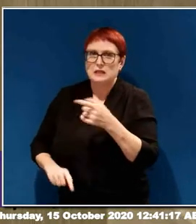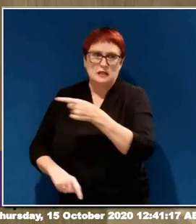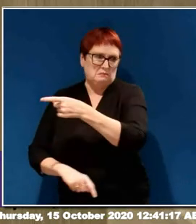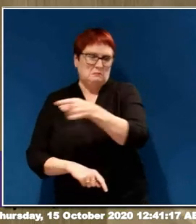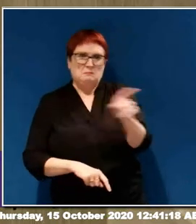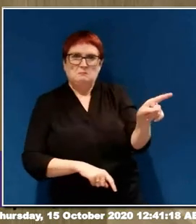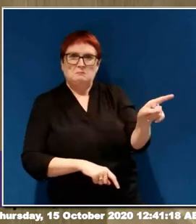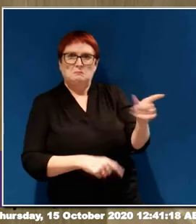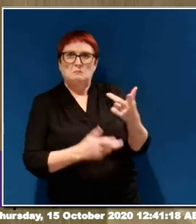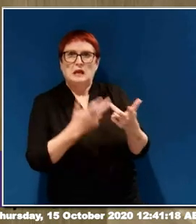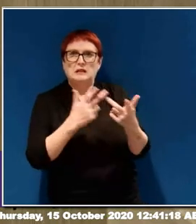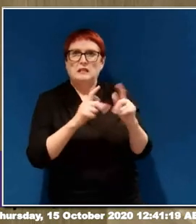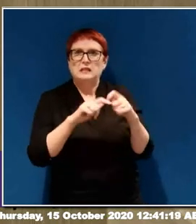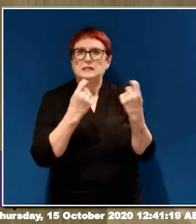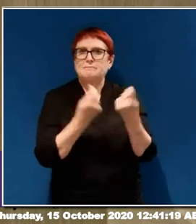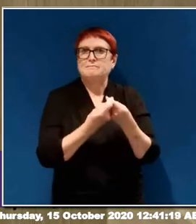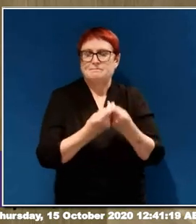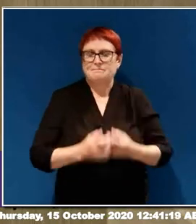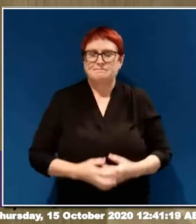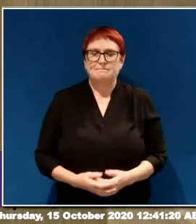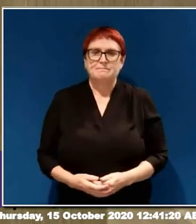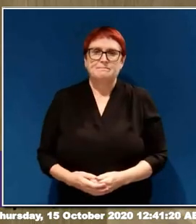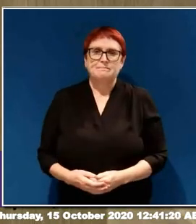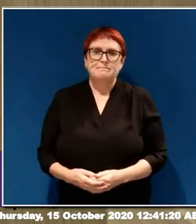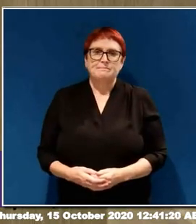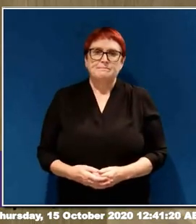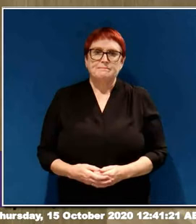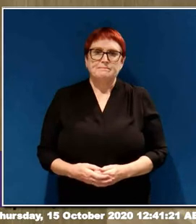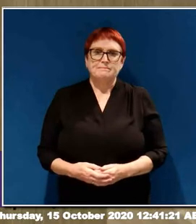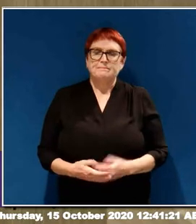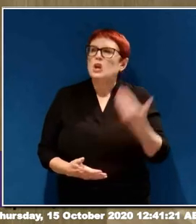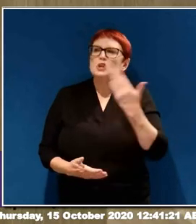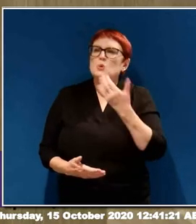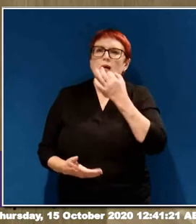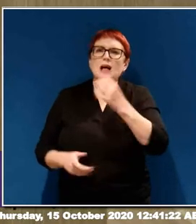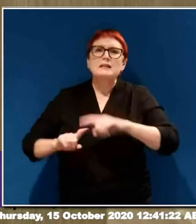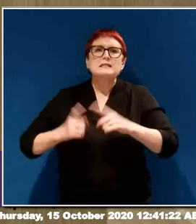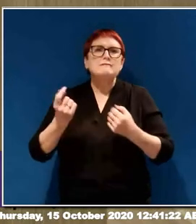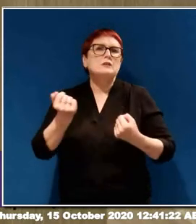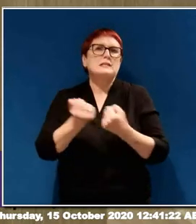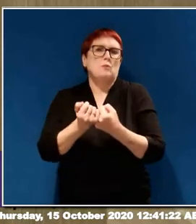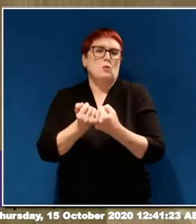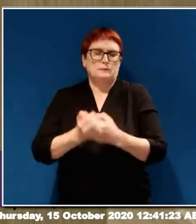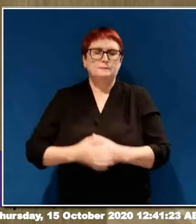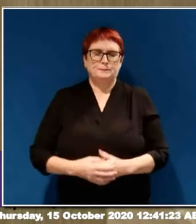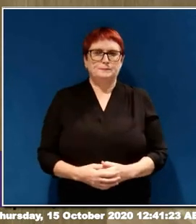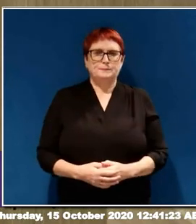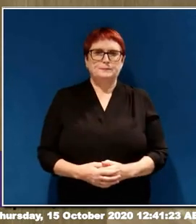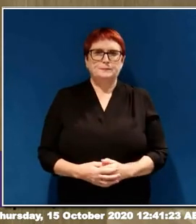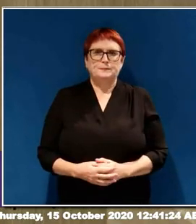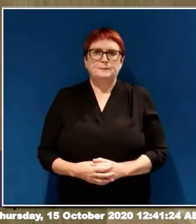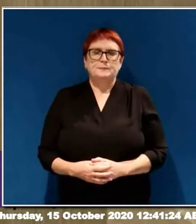school to put in a request for support through our complex case or -